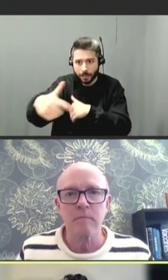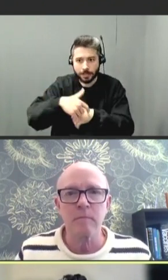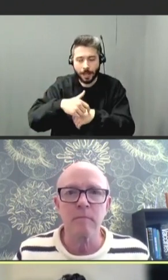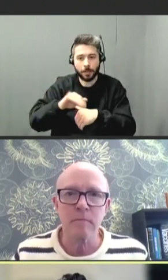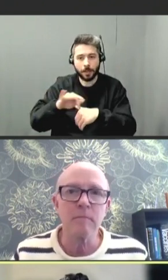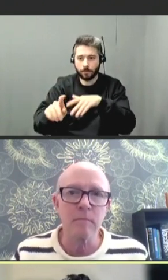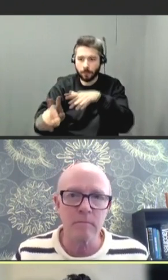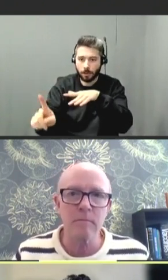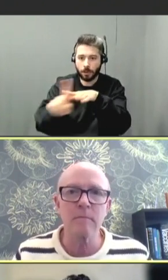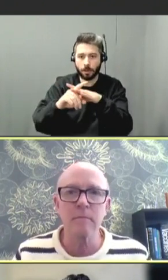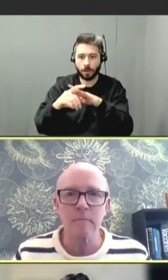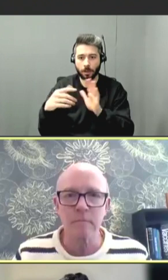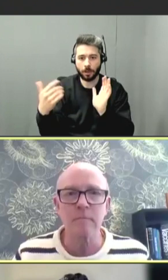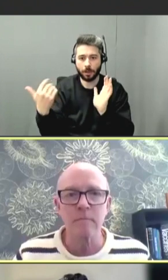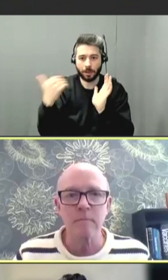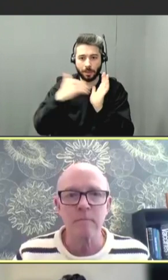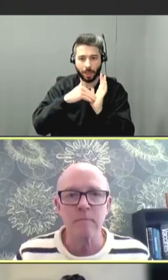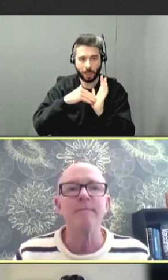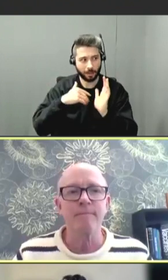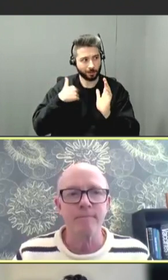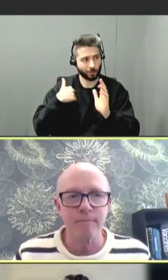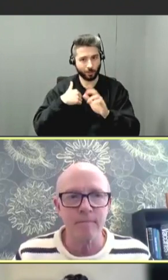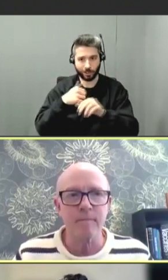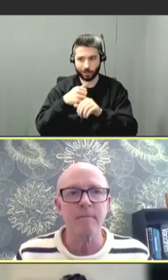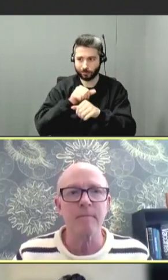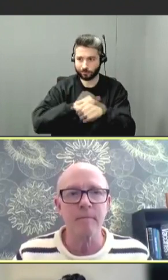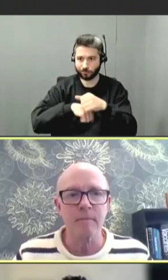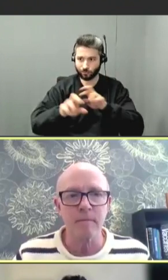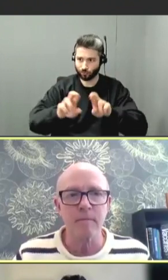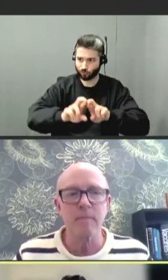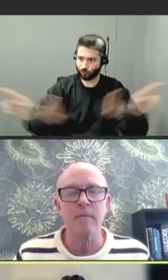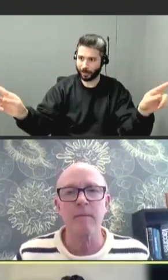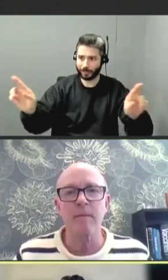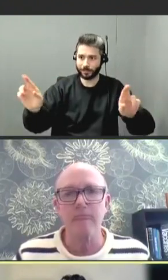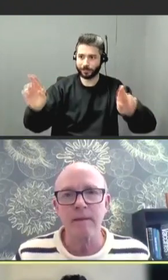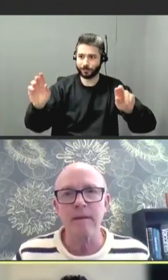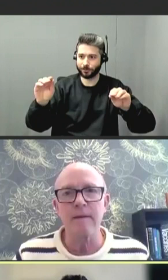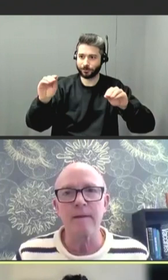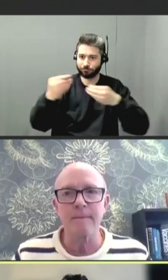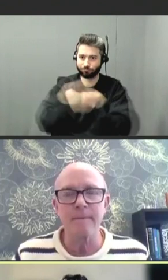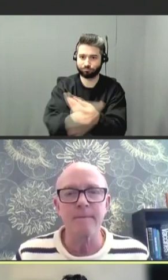that we are ready to get it out to the folks who are on the ground, connected to the community,